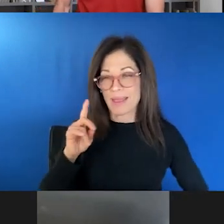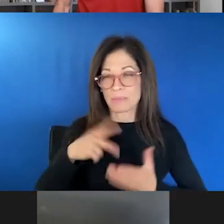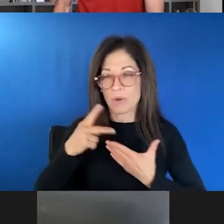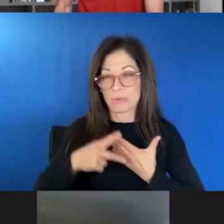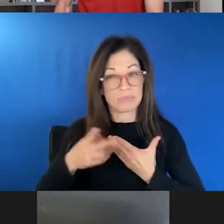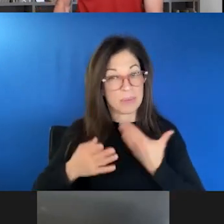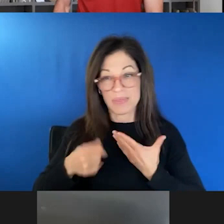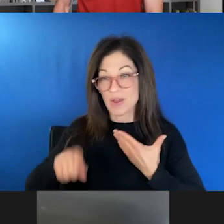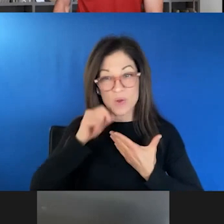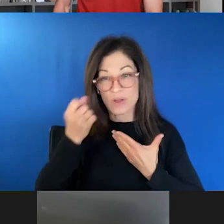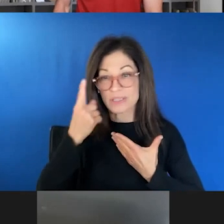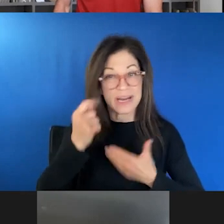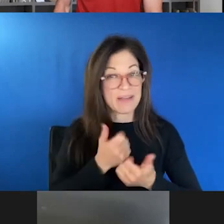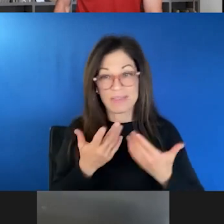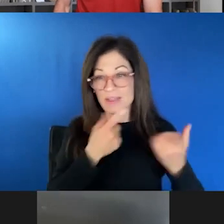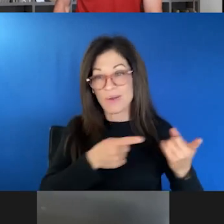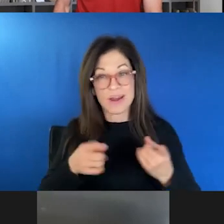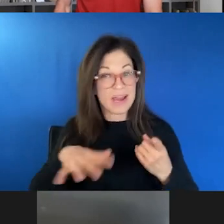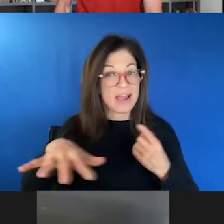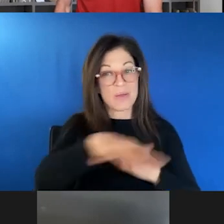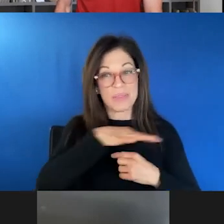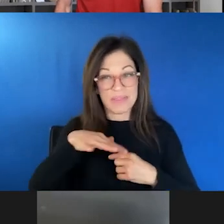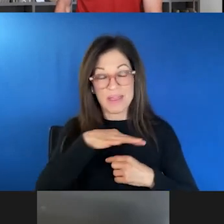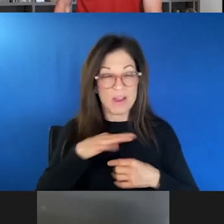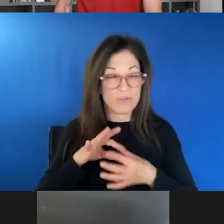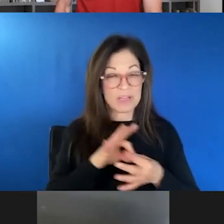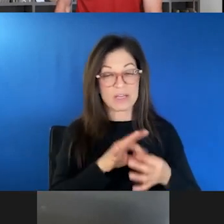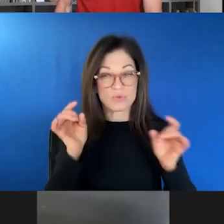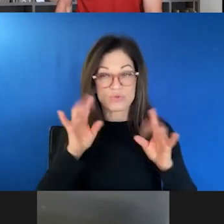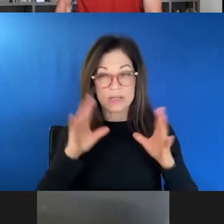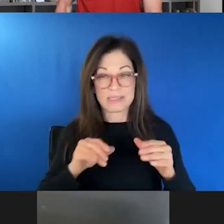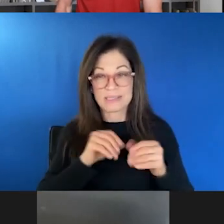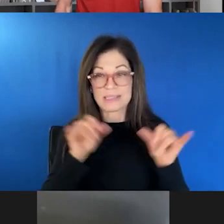UNDERSTAND WHAT IS HAPPENING OUT THERE AS IT RELATES TO CRISIS SYSTEM ADVANCEMENT. AS